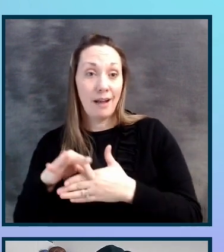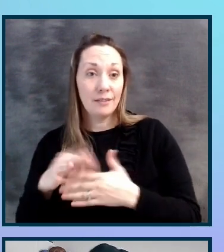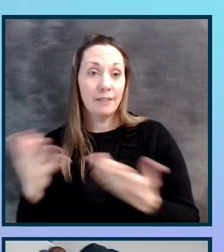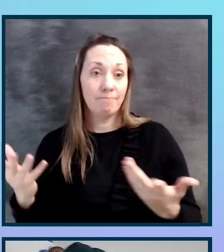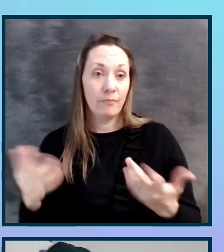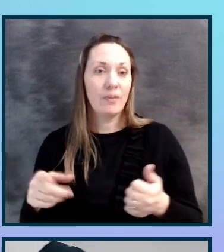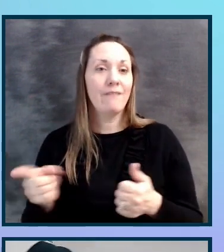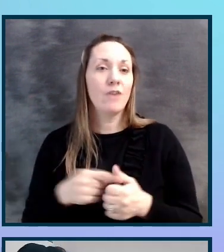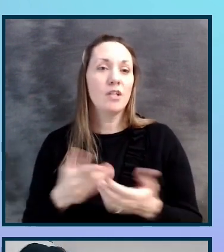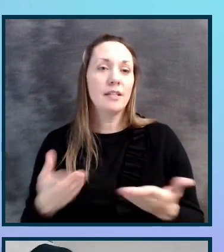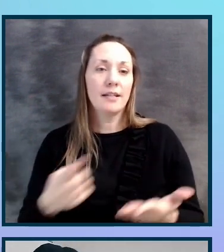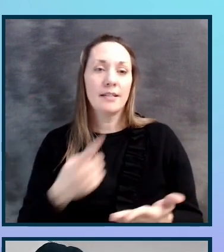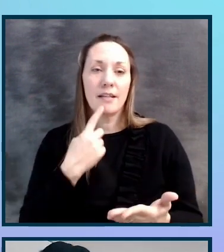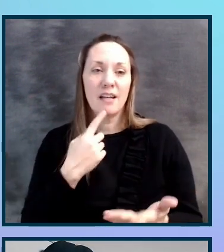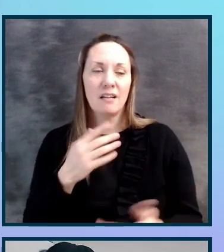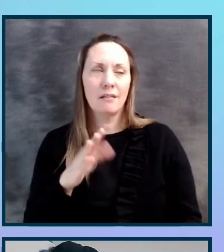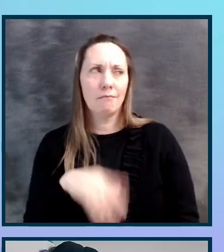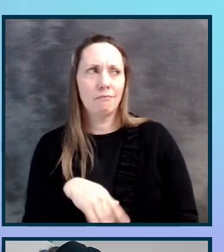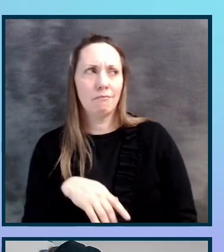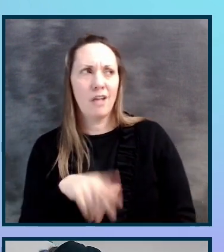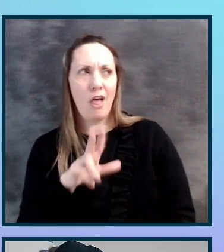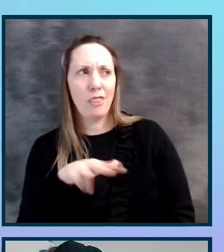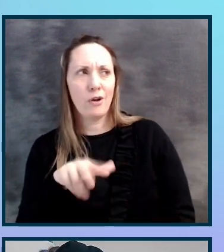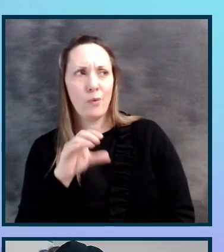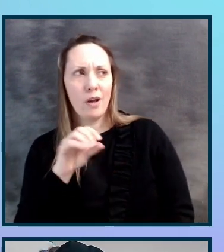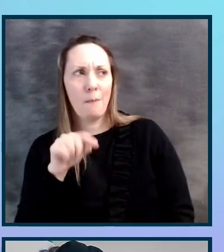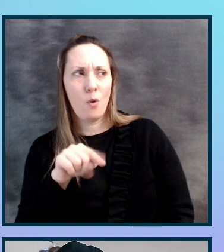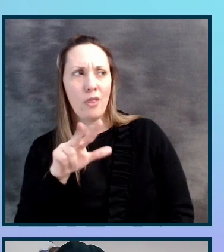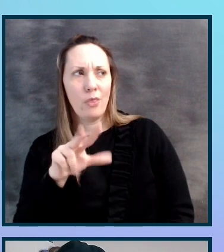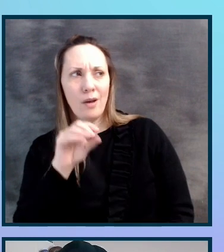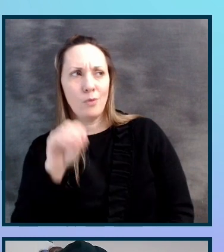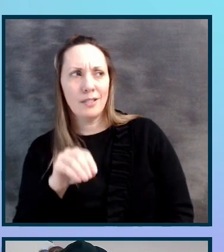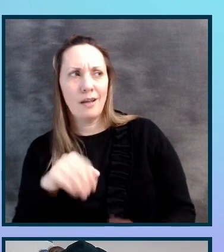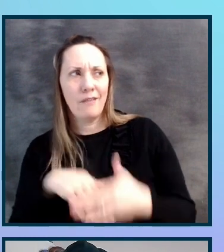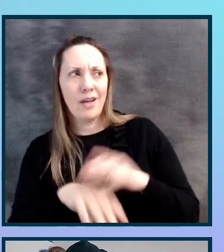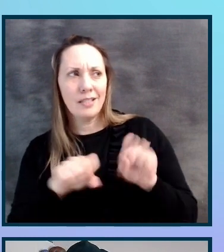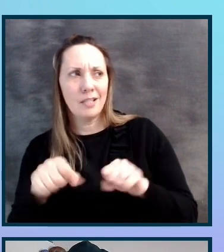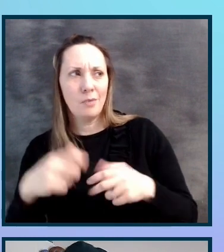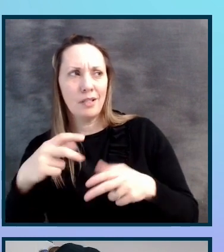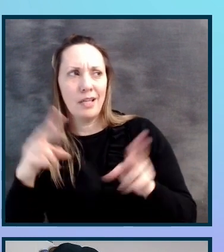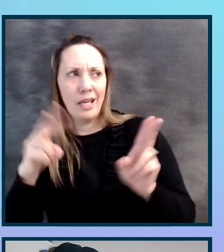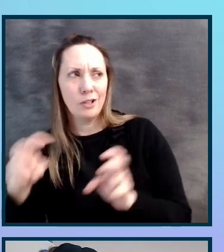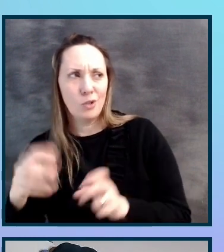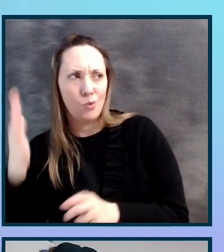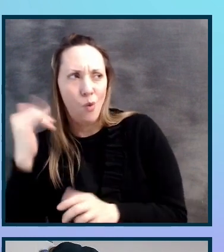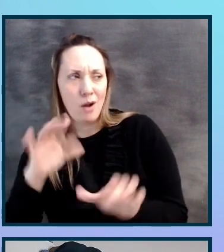First thing people say to me is Mark, that's 33.3% of accessibility issues, why would I even do that? You're right.